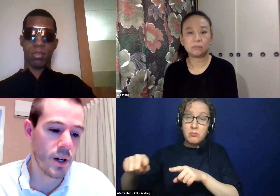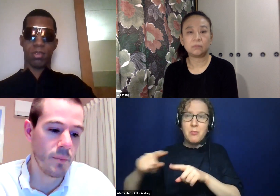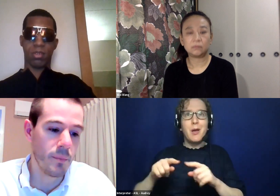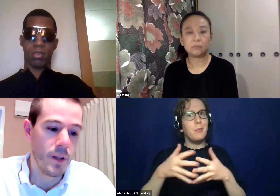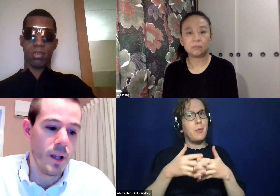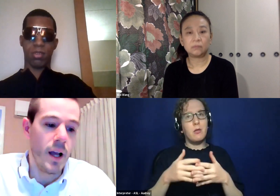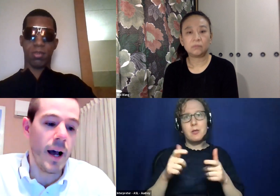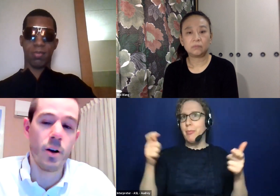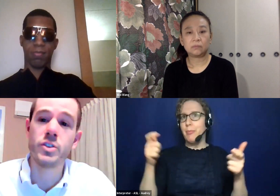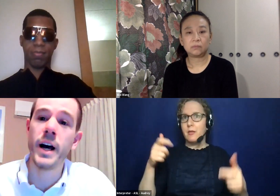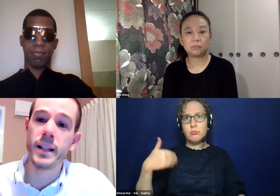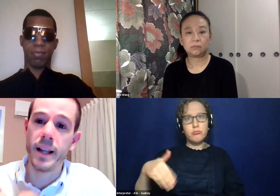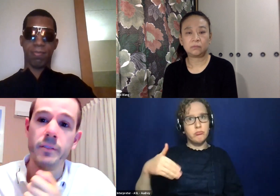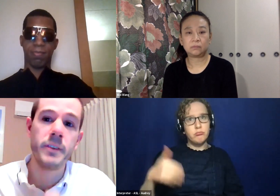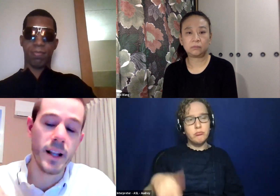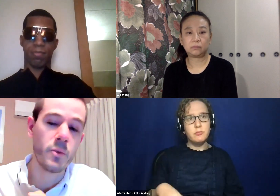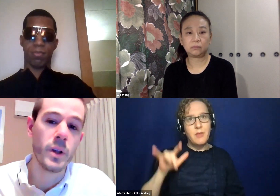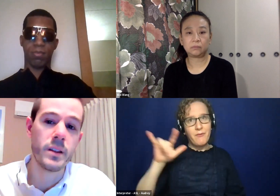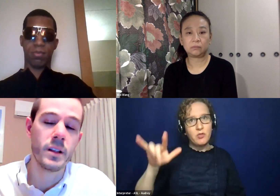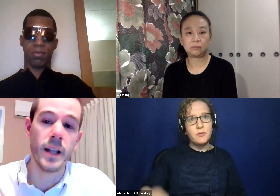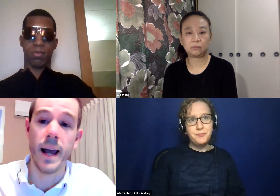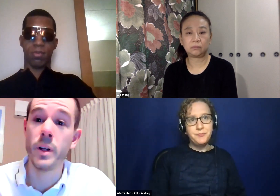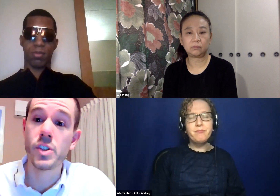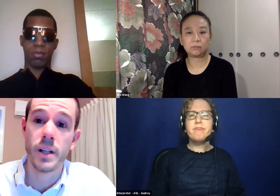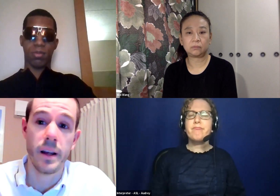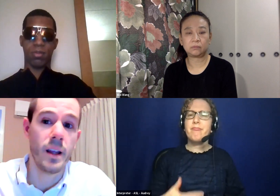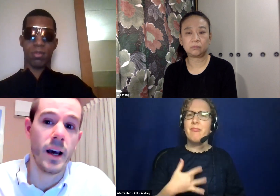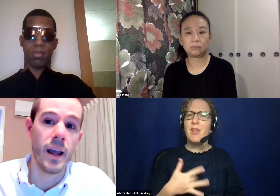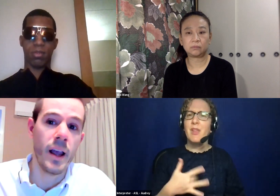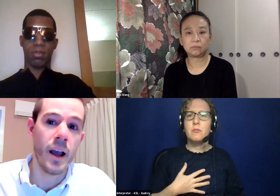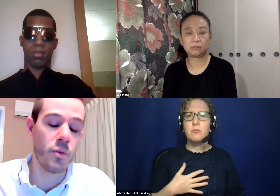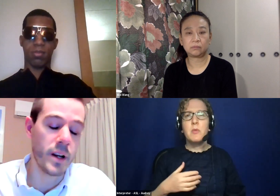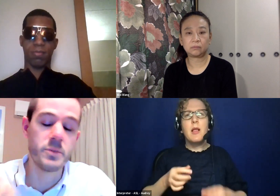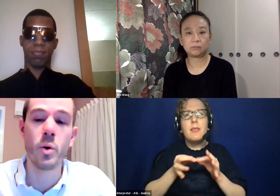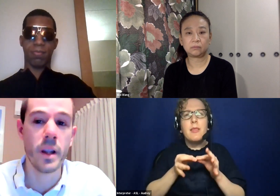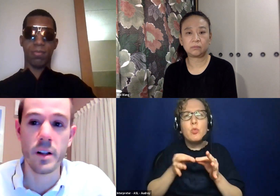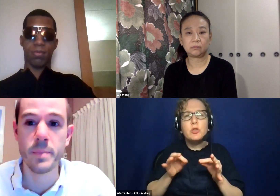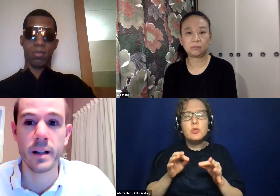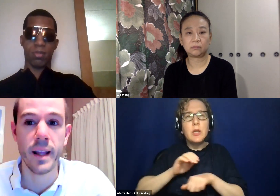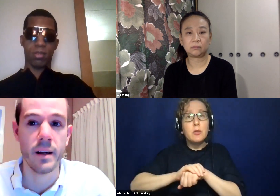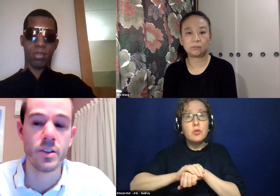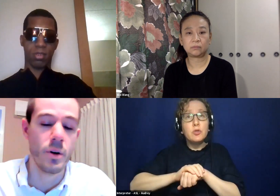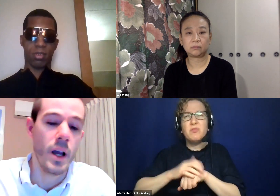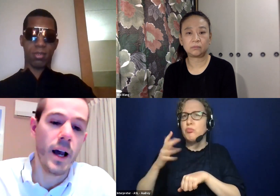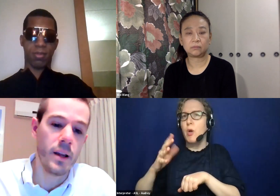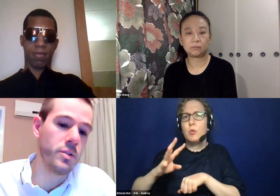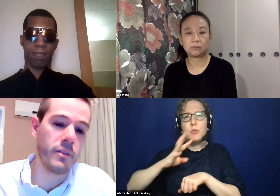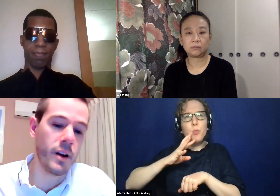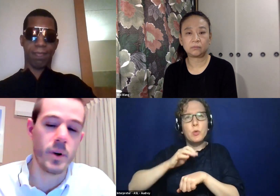so I also had a feeling with the language, I already spoke English back then so I knew that